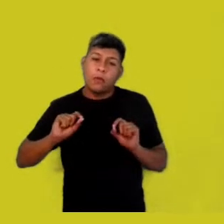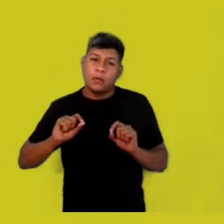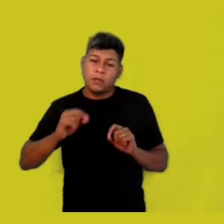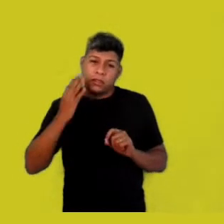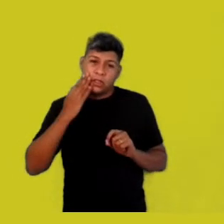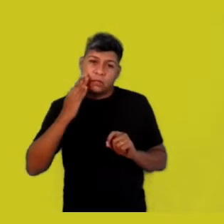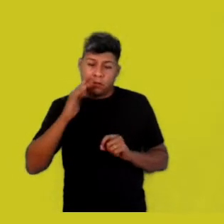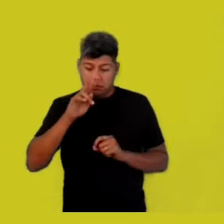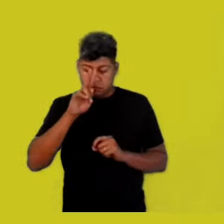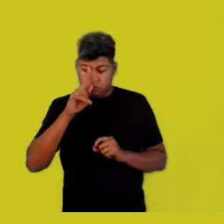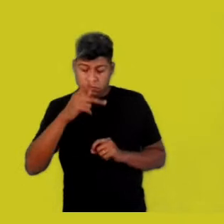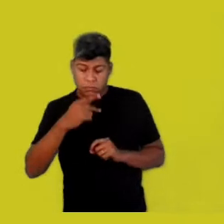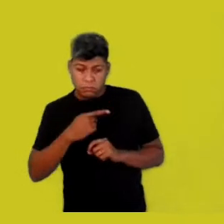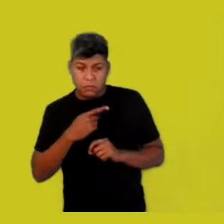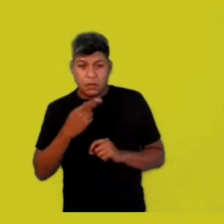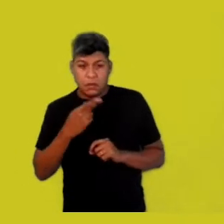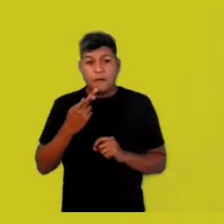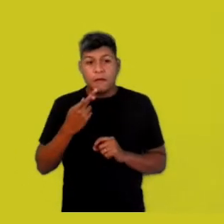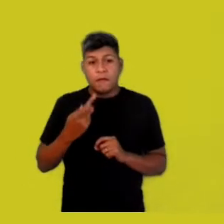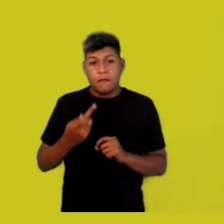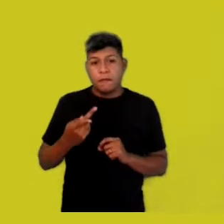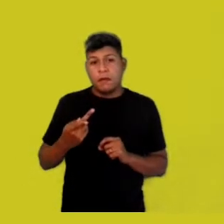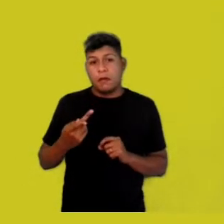But that doesn’t mean we should not, and need not,